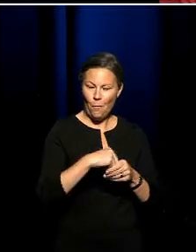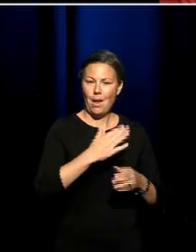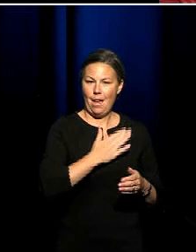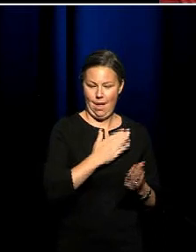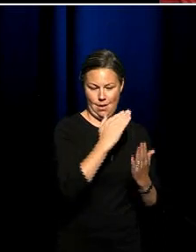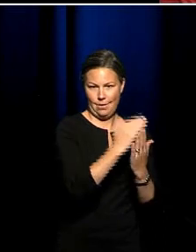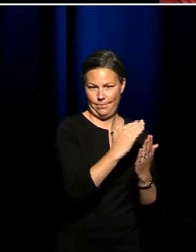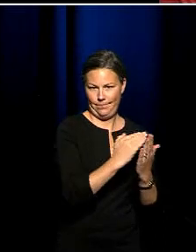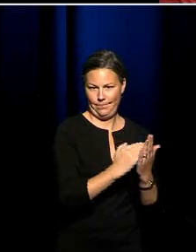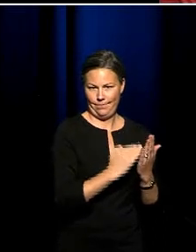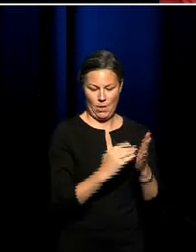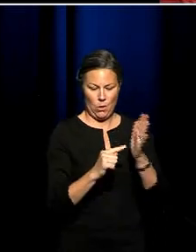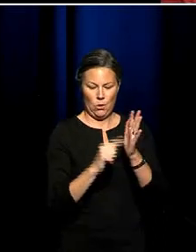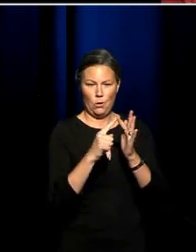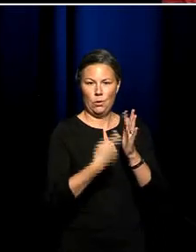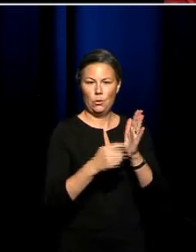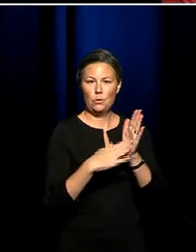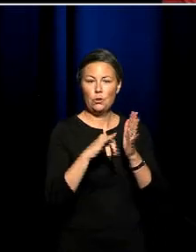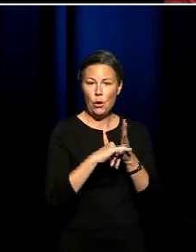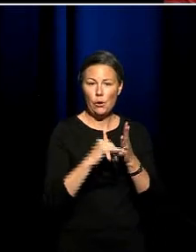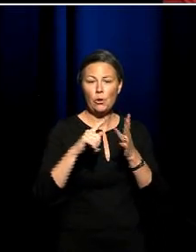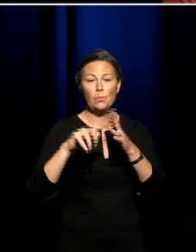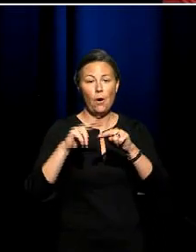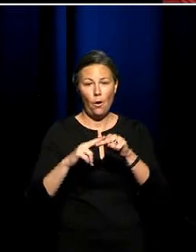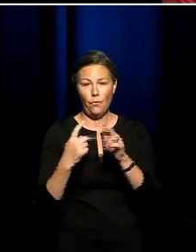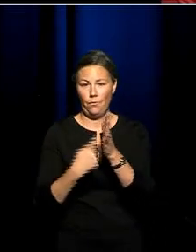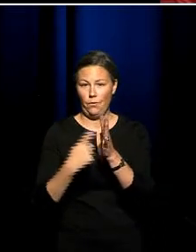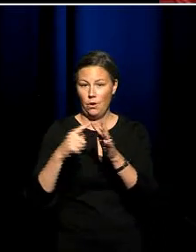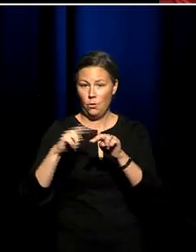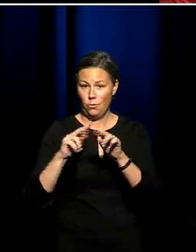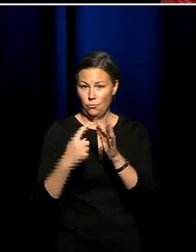Reference. I want to make four points in particular about the Terms of Reference